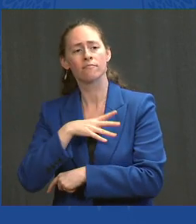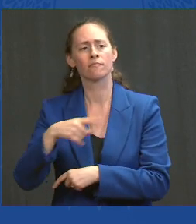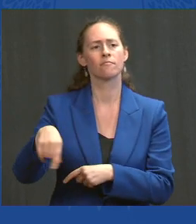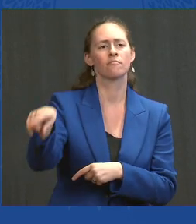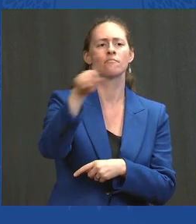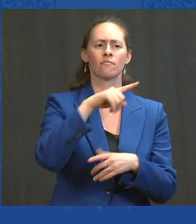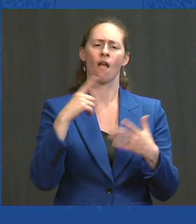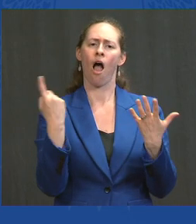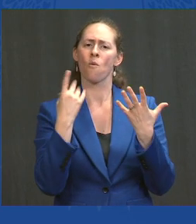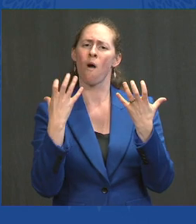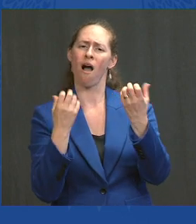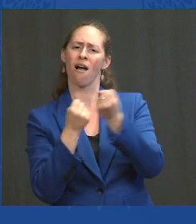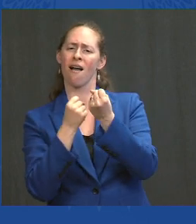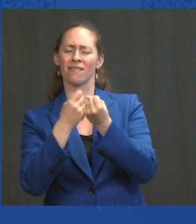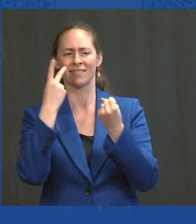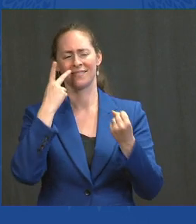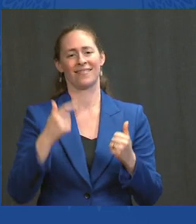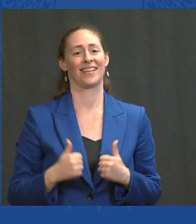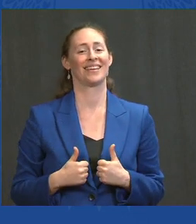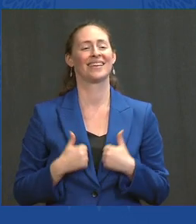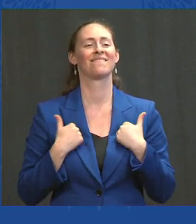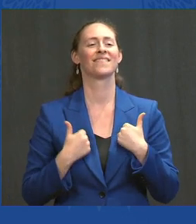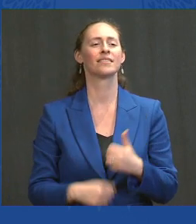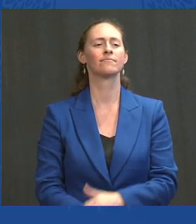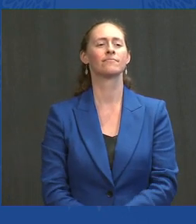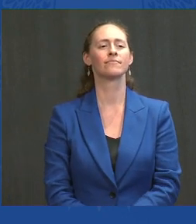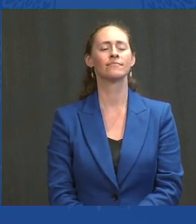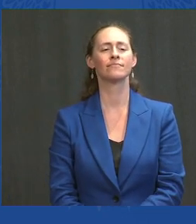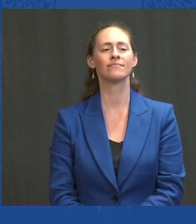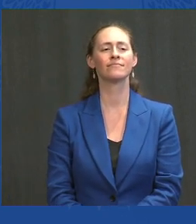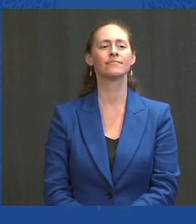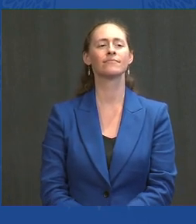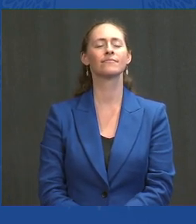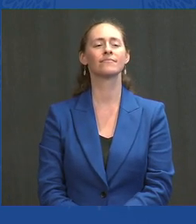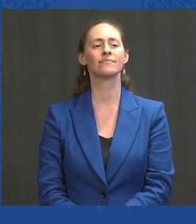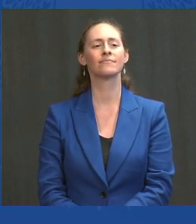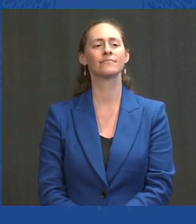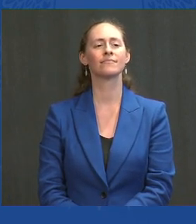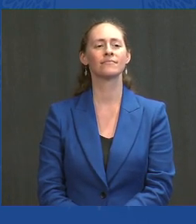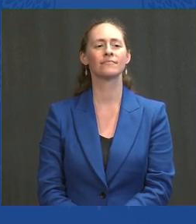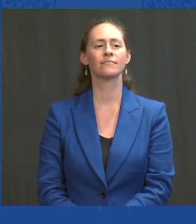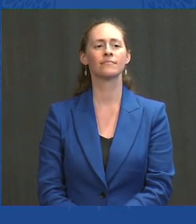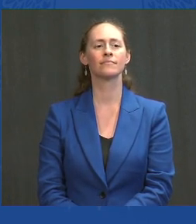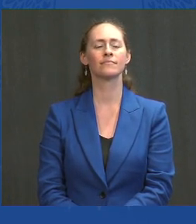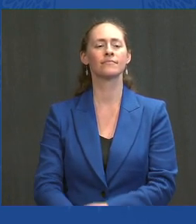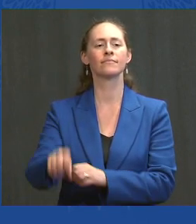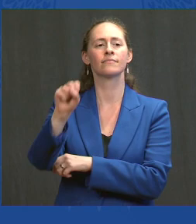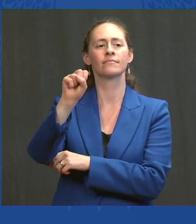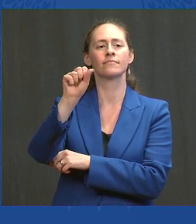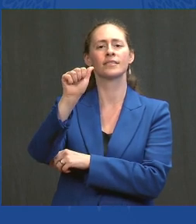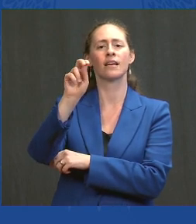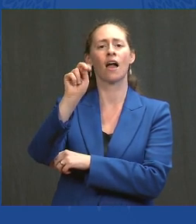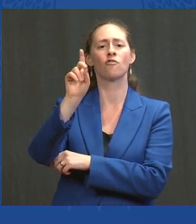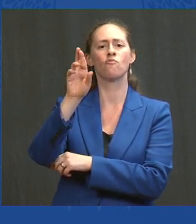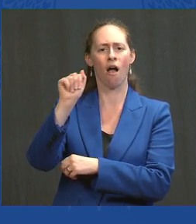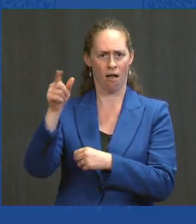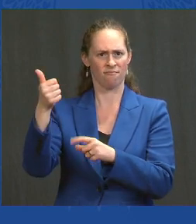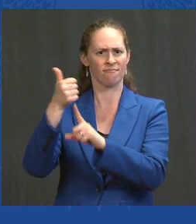Sandra's vaccination card and hospital scrubs and the badge that was -- she wore will be included